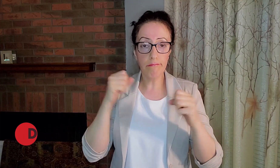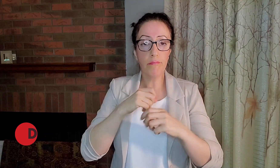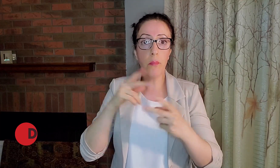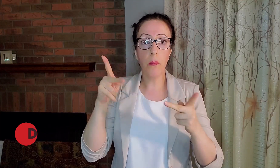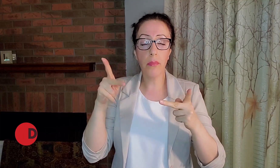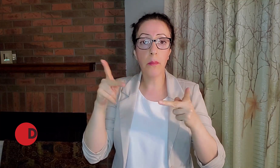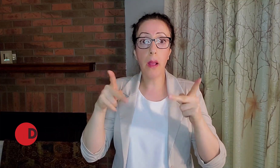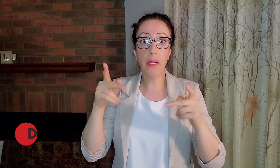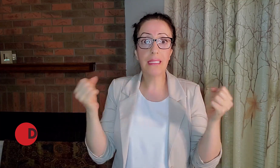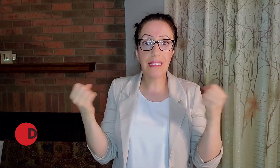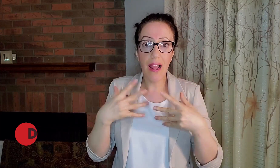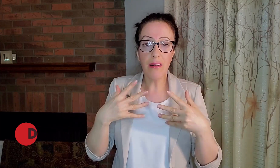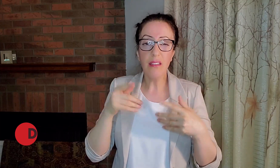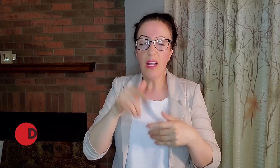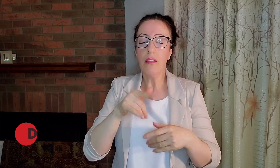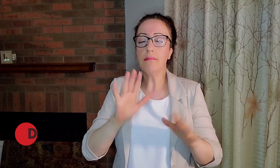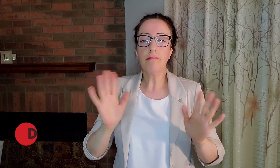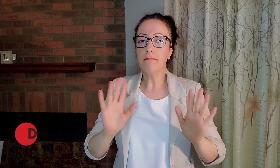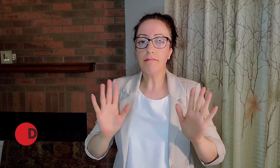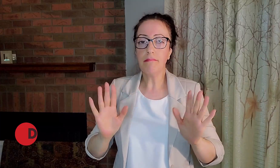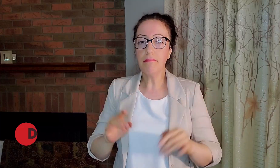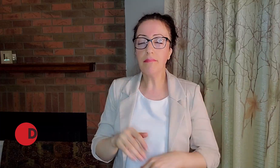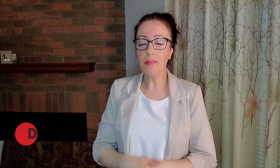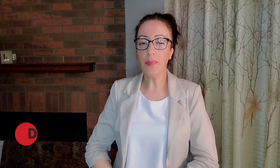news with people being scared.